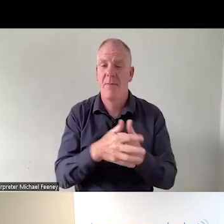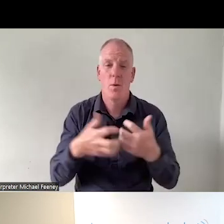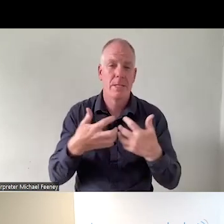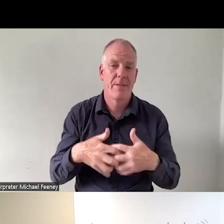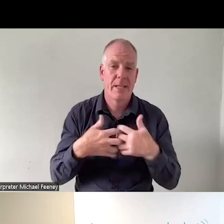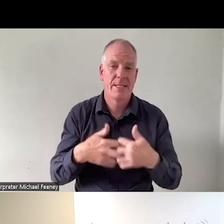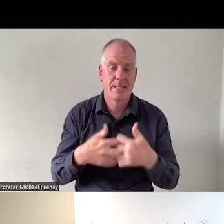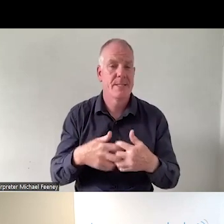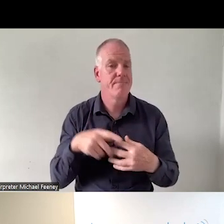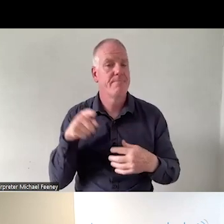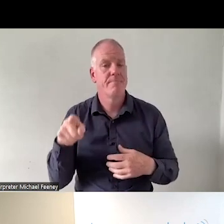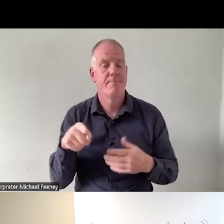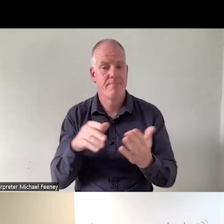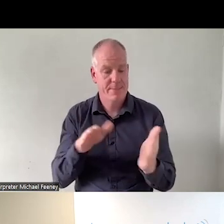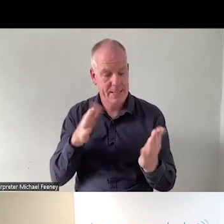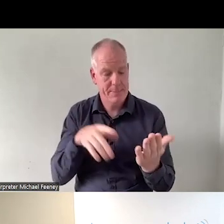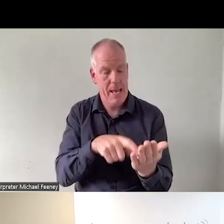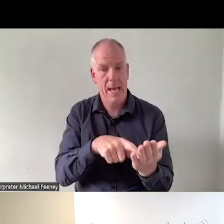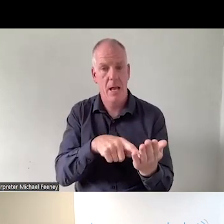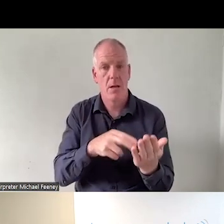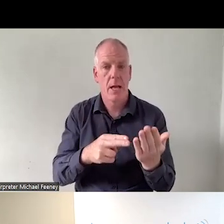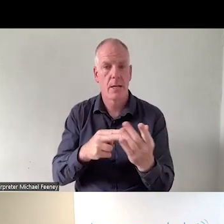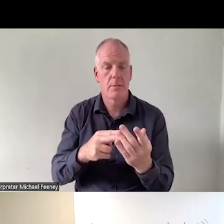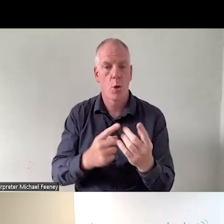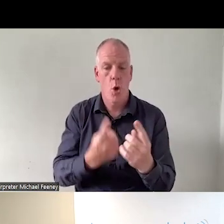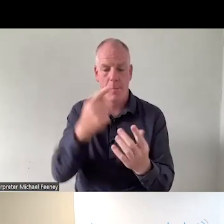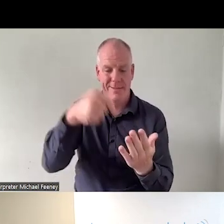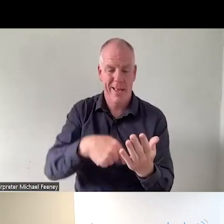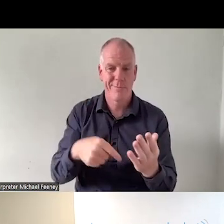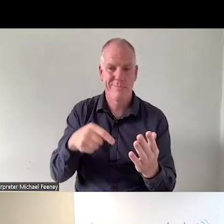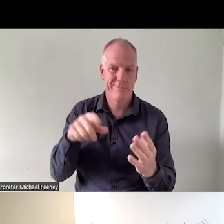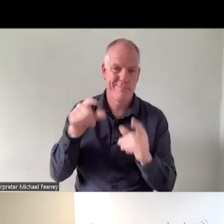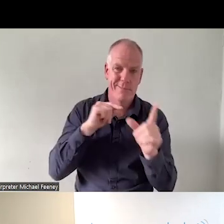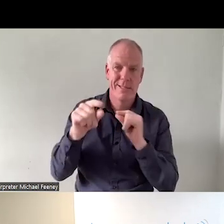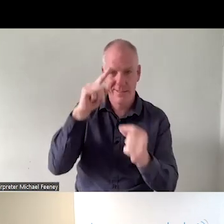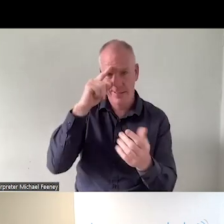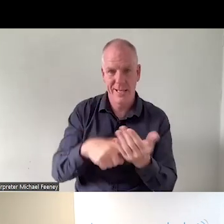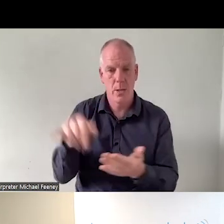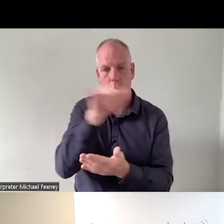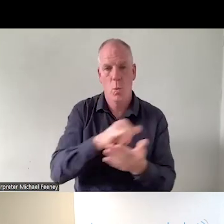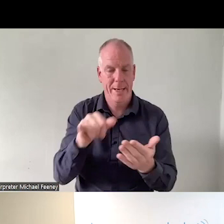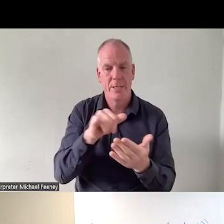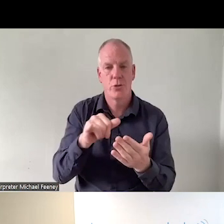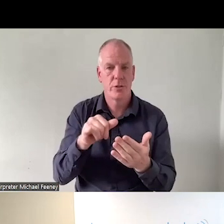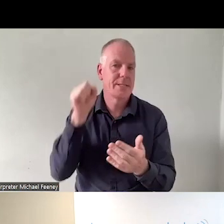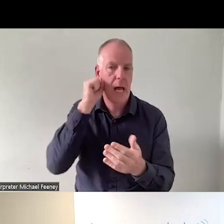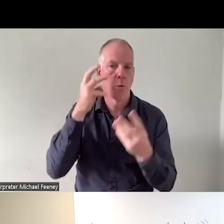The display can be used to up-down-select audio in different spaces or different content within different spaces.